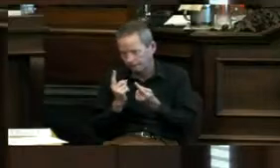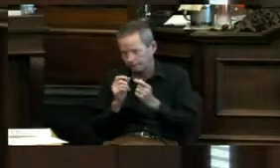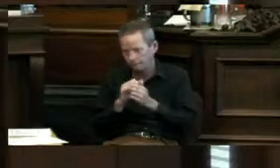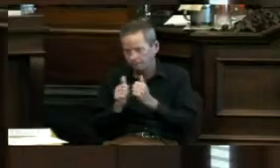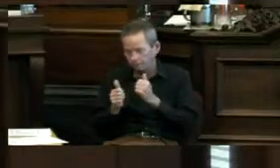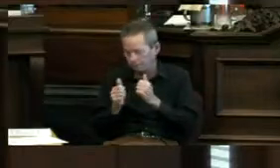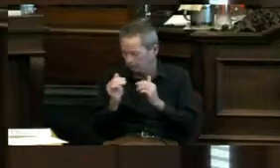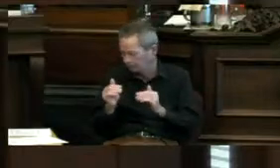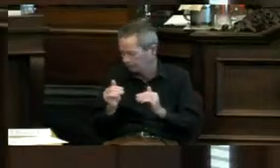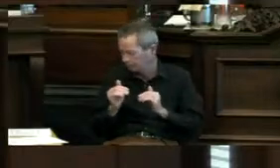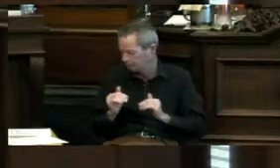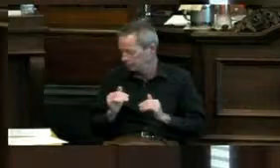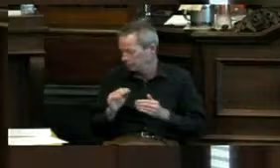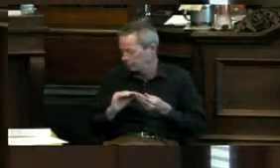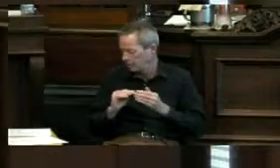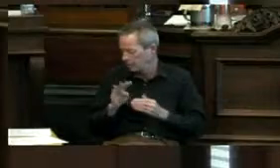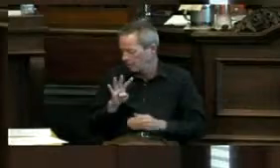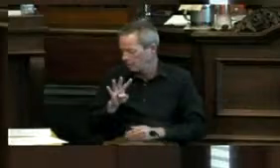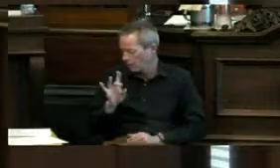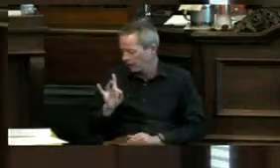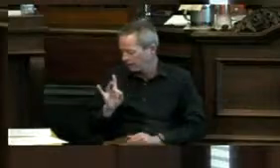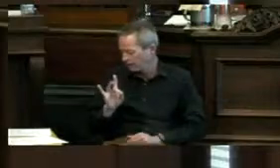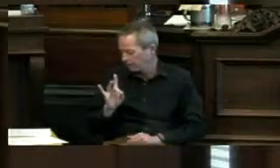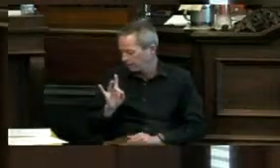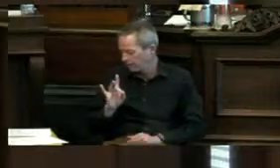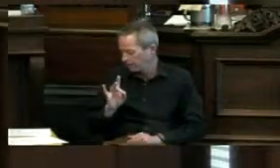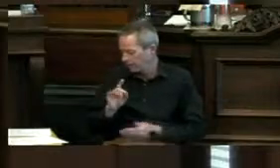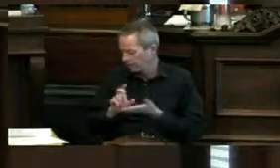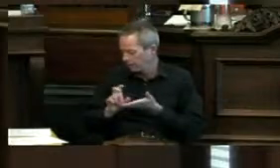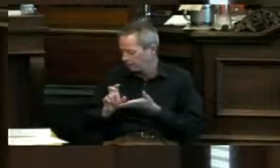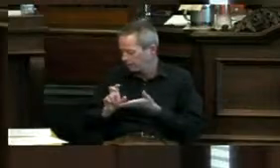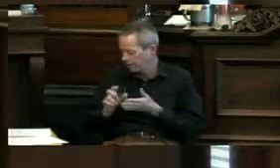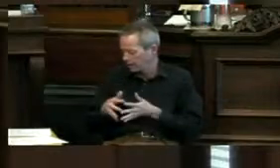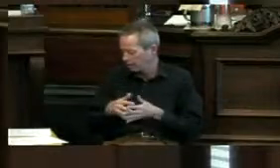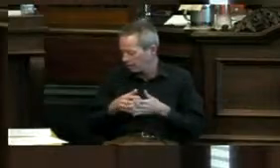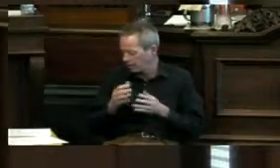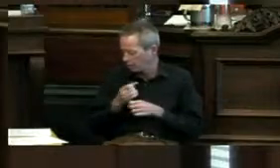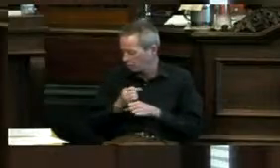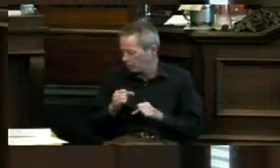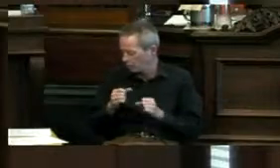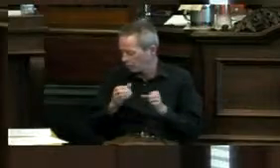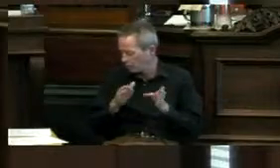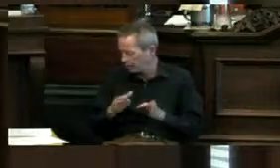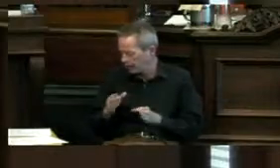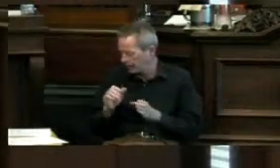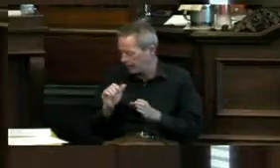Second and seconded. All in favor, please say aye. Aye. Any opposed? Motion passes.